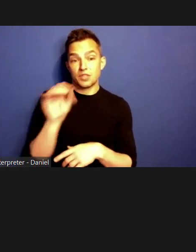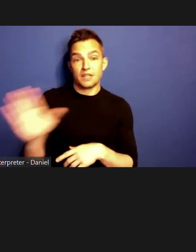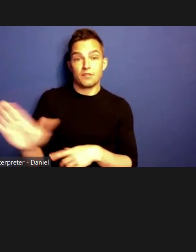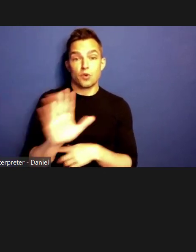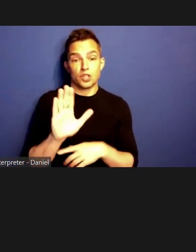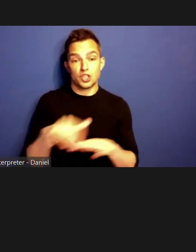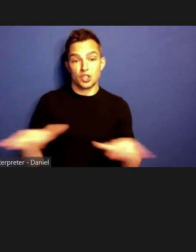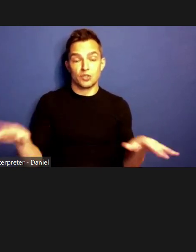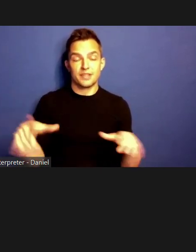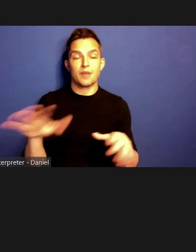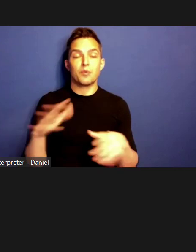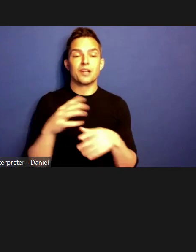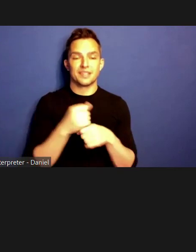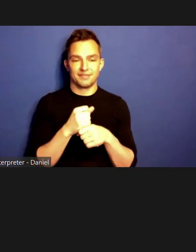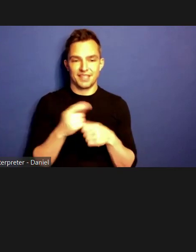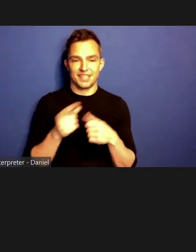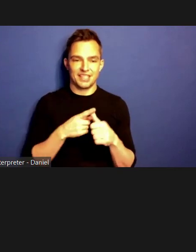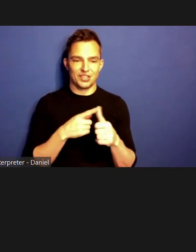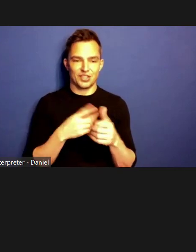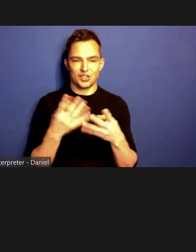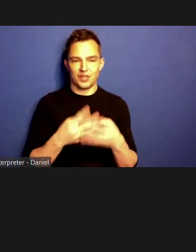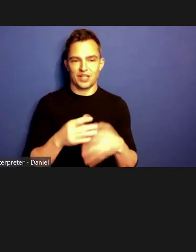100% of your children will receive initial screening on both ears.